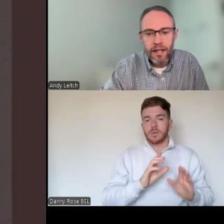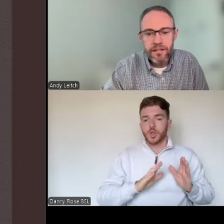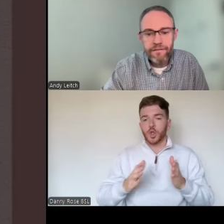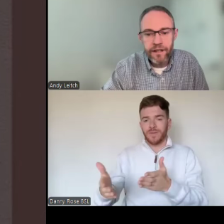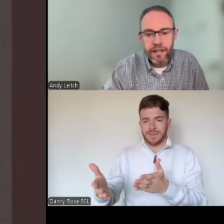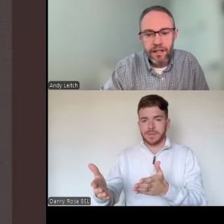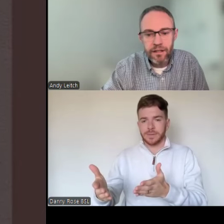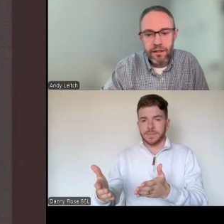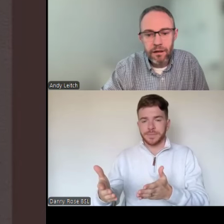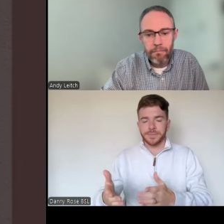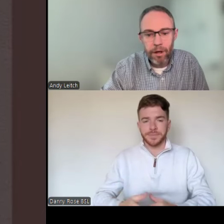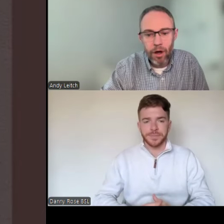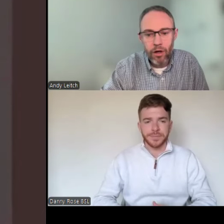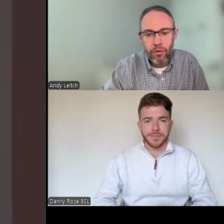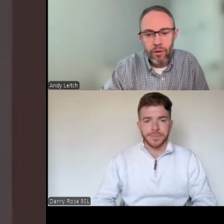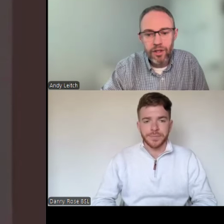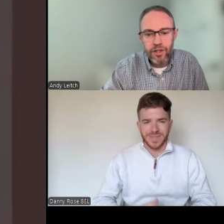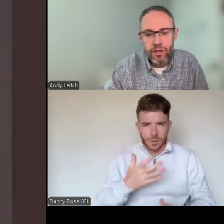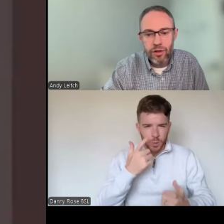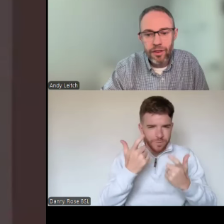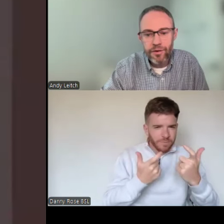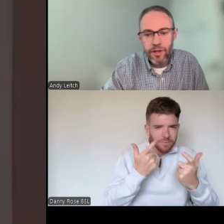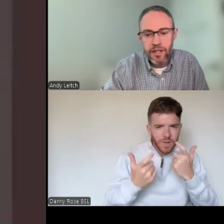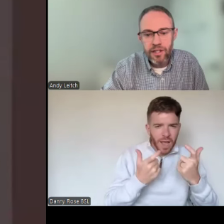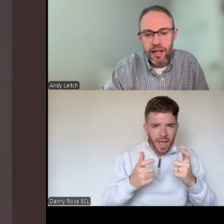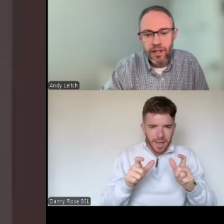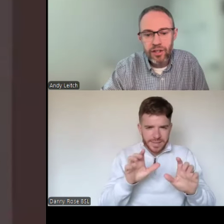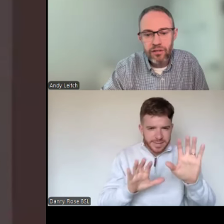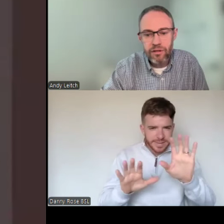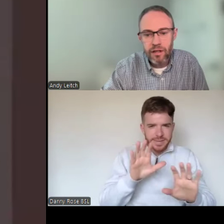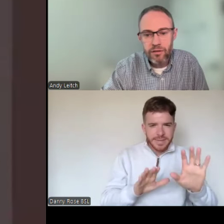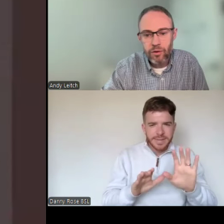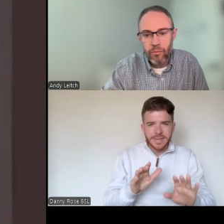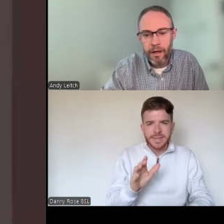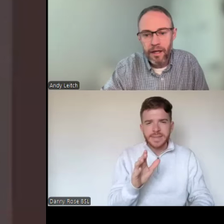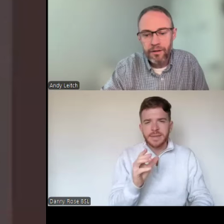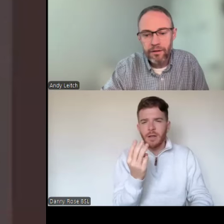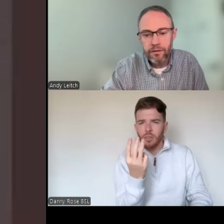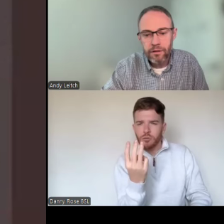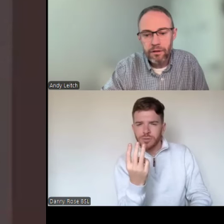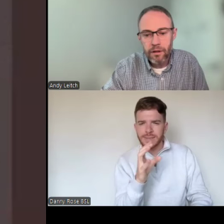I need to find a block which got three sections. That's not bad.